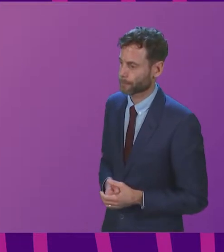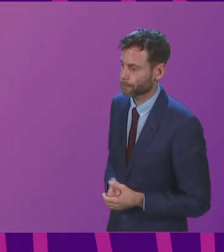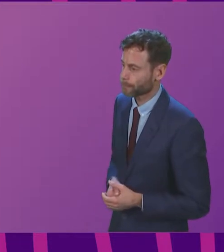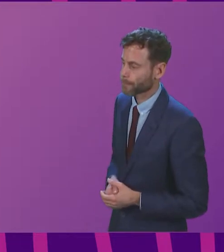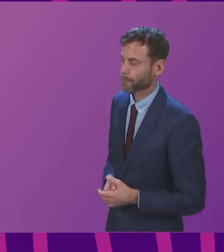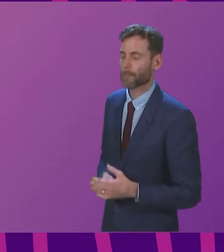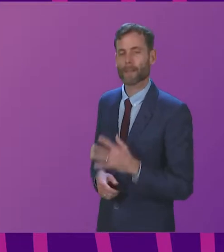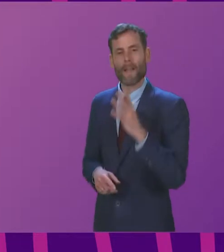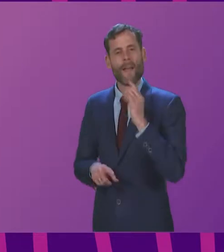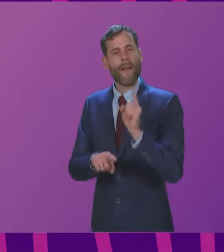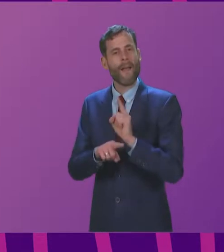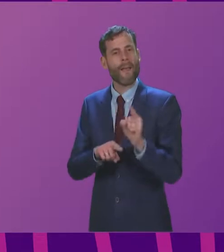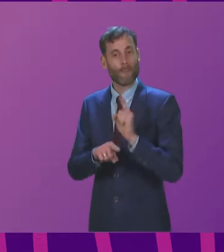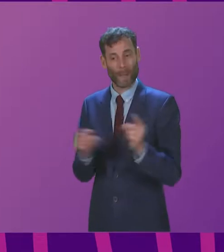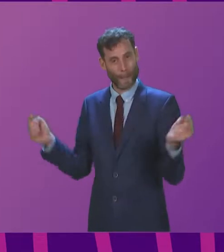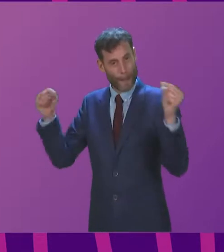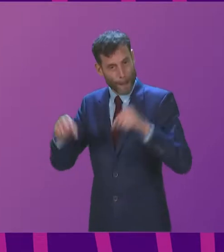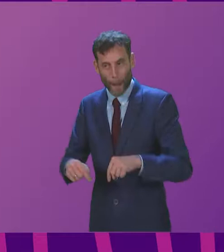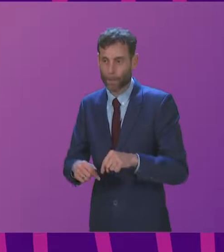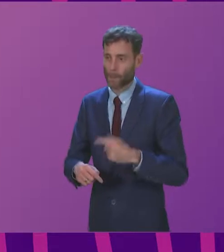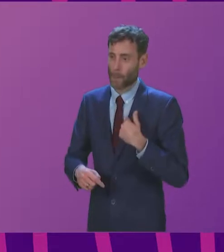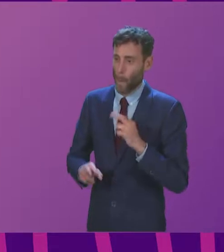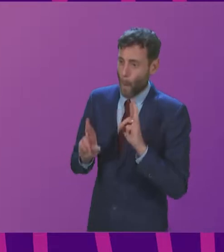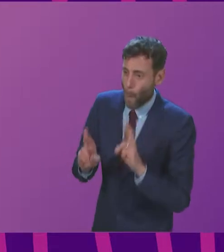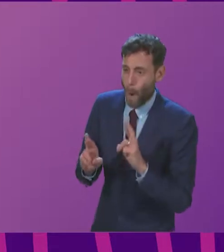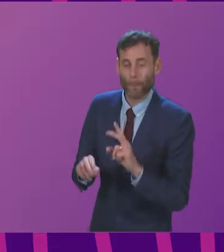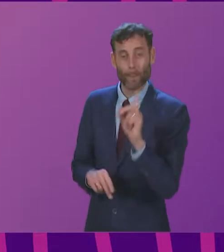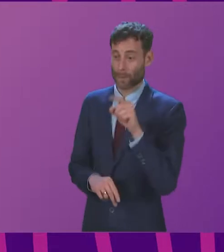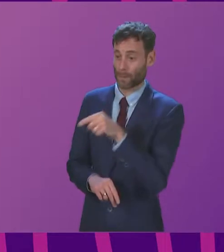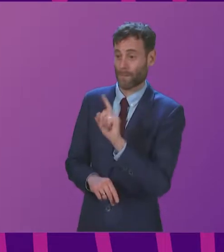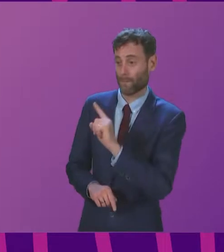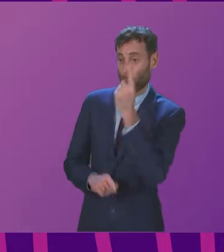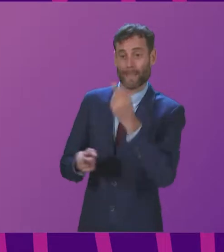Every week, we come to the chamber with hope that the First Minister will instruct her Government to